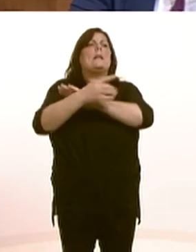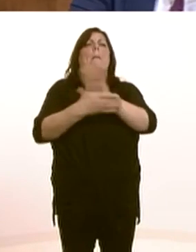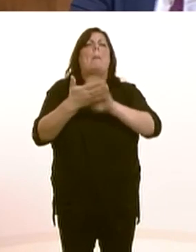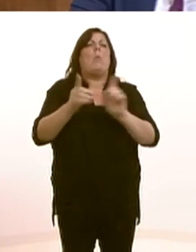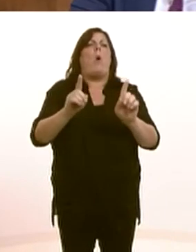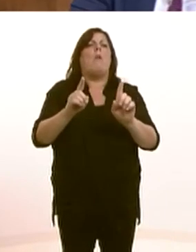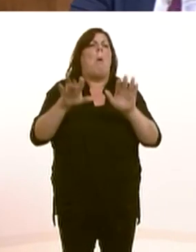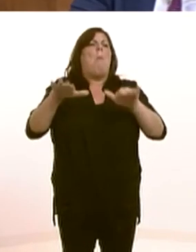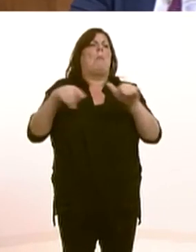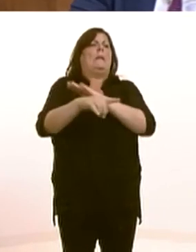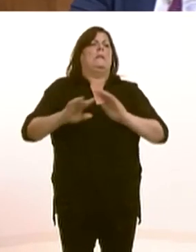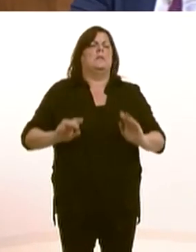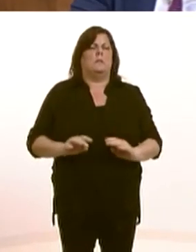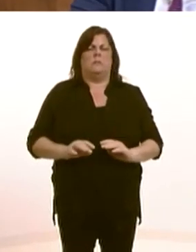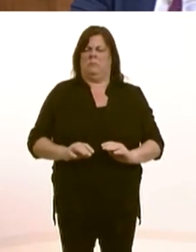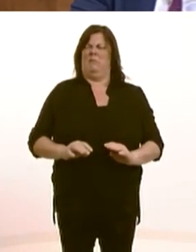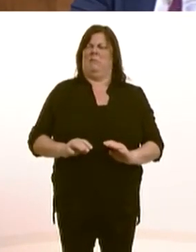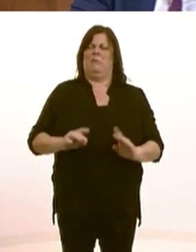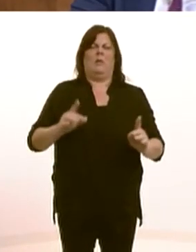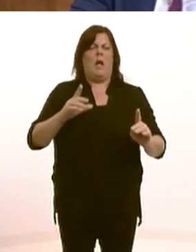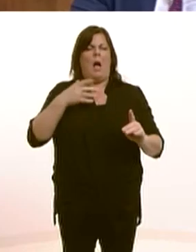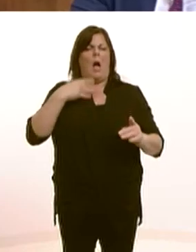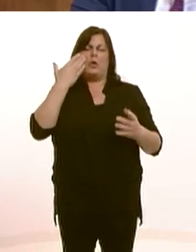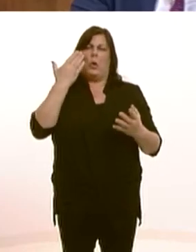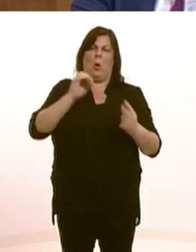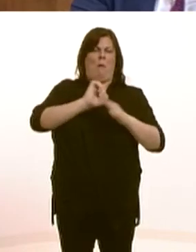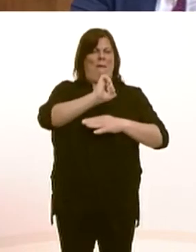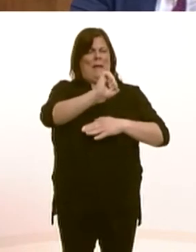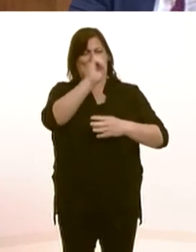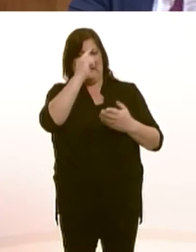I have no idea what his position is on Europeóabsolutely no idea whatsoever.